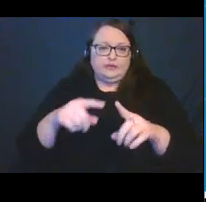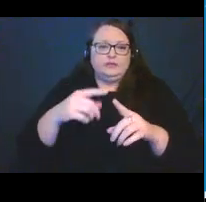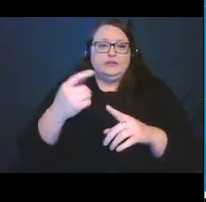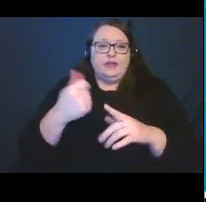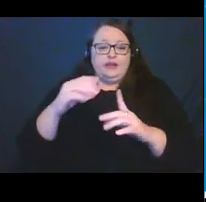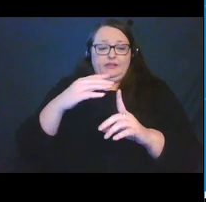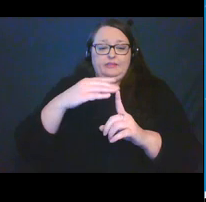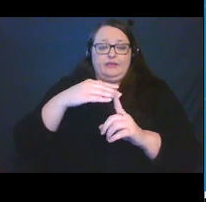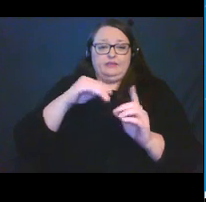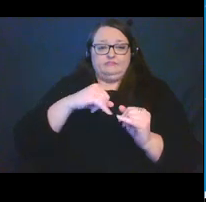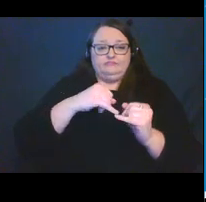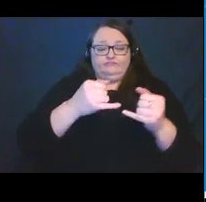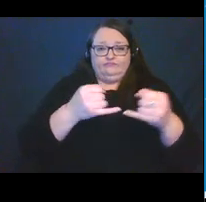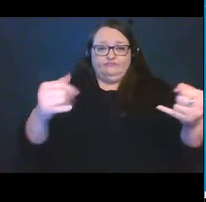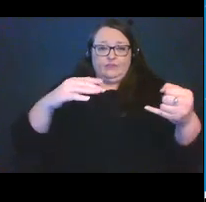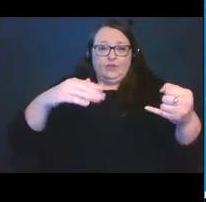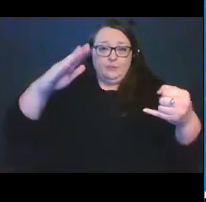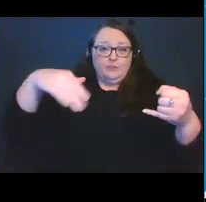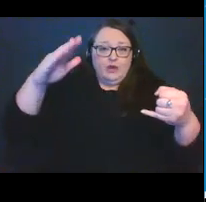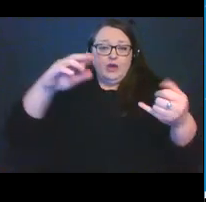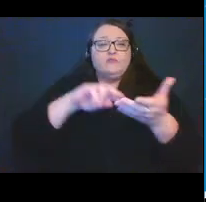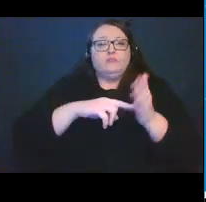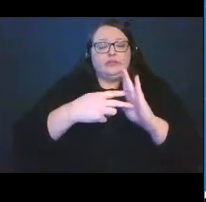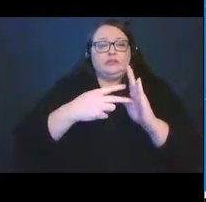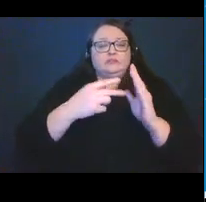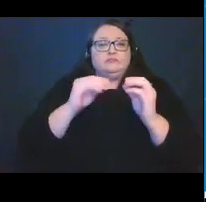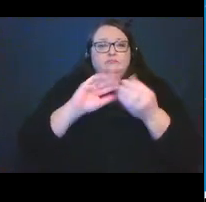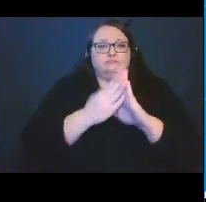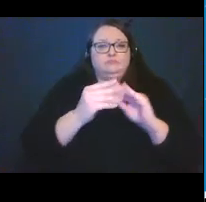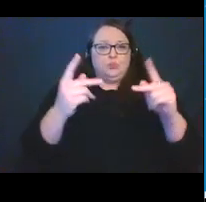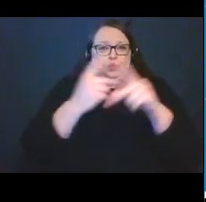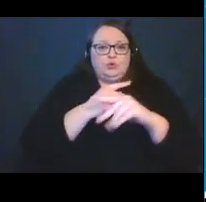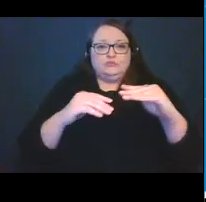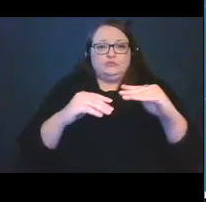below falls into the green or “none” category. In this example, the yellow or minor threshold